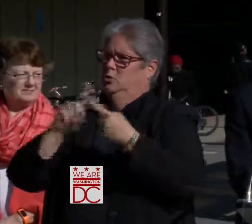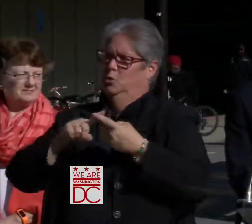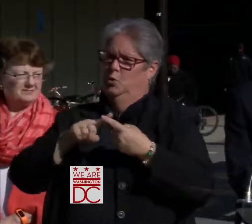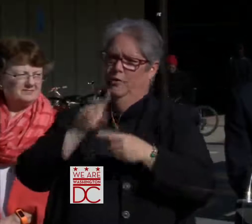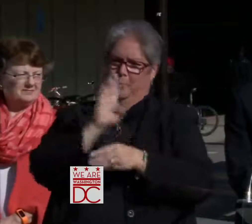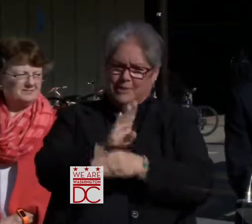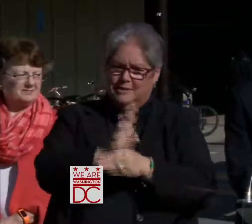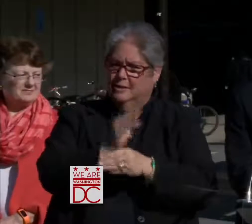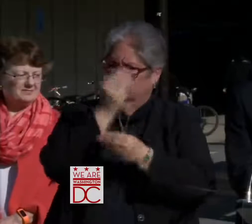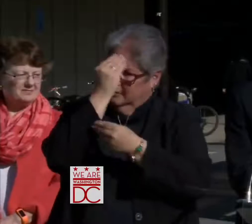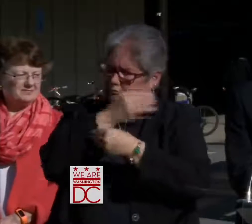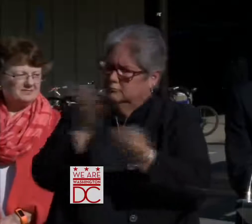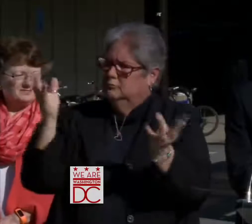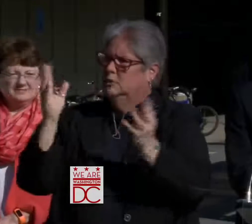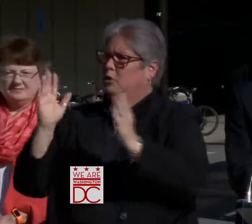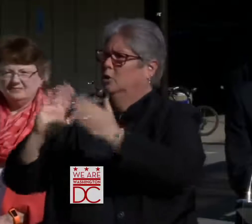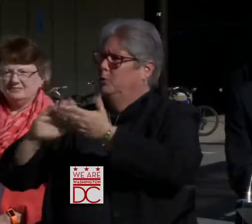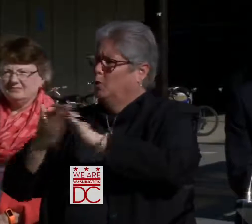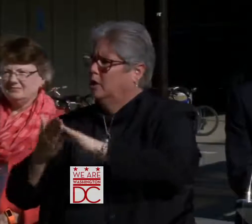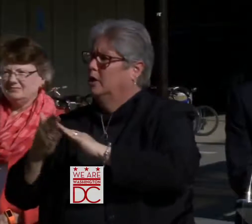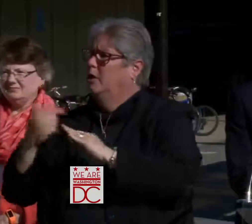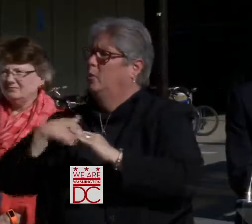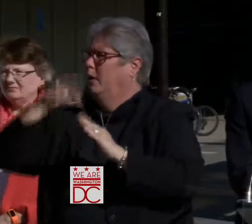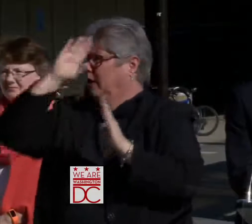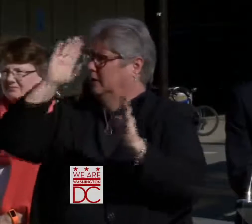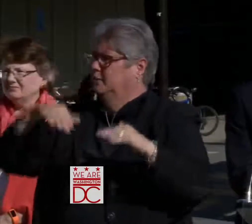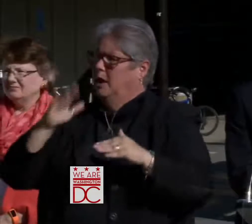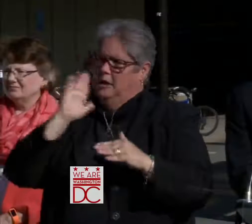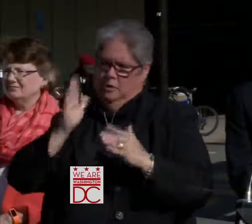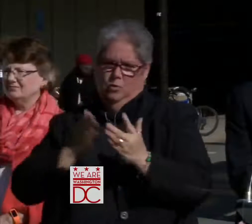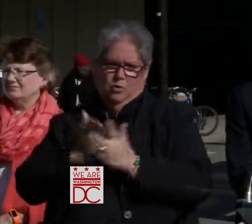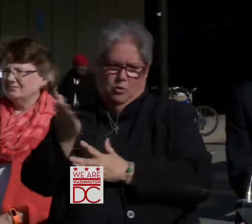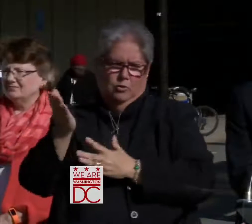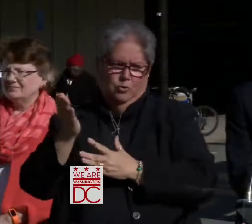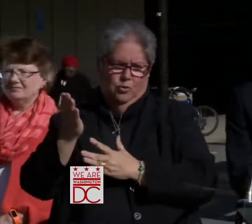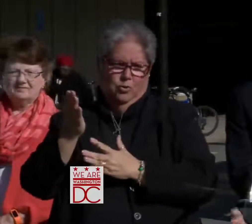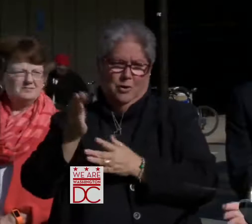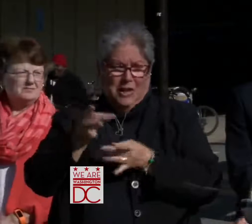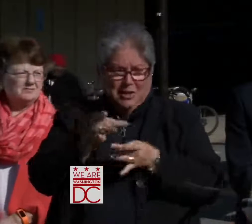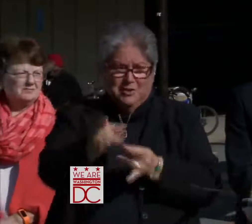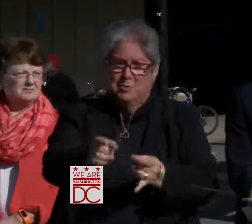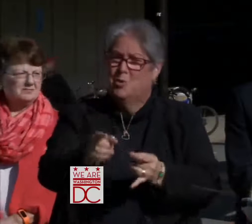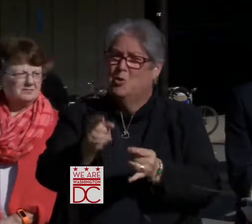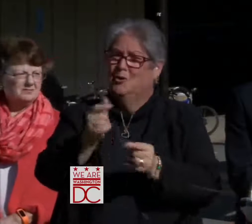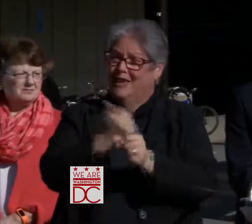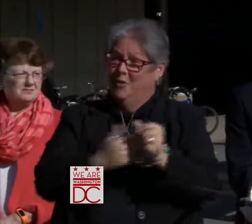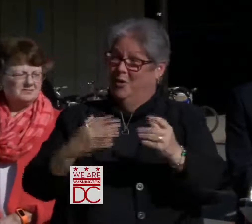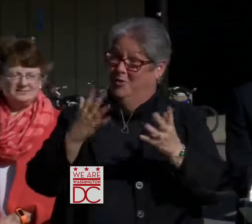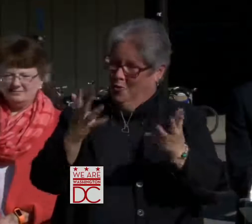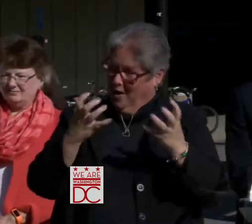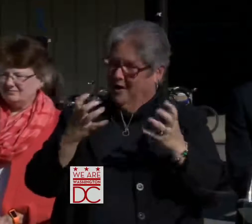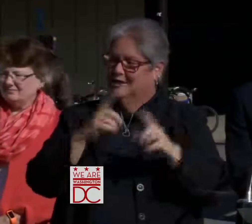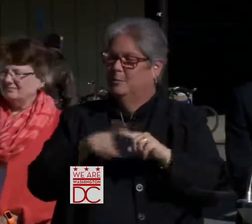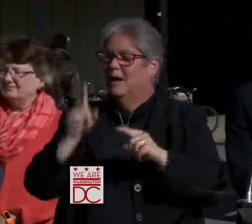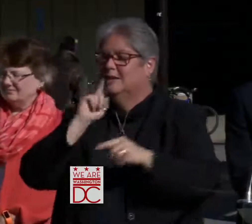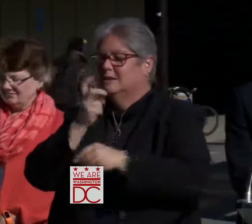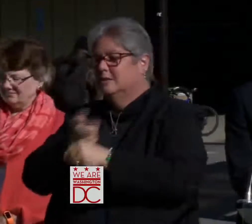COMMUNITY WE EXPECT THAT THIS WILL GO THROUGH NOT AS SMOOTH AS EVERYBODY WOULD LIKE BECAUSE THIS IS GOING TO BE A TOUGH ONE